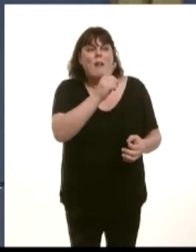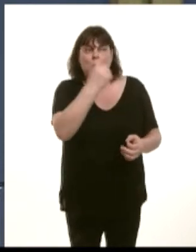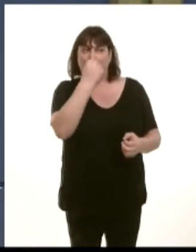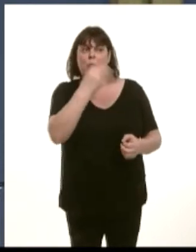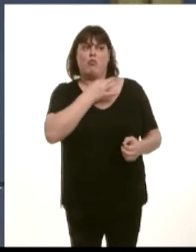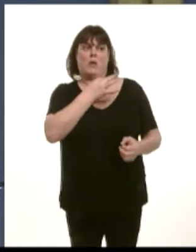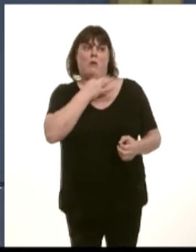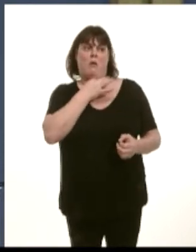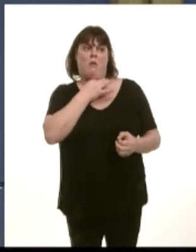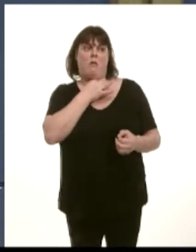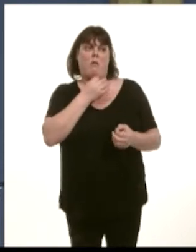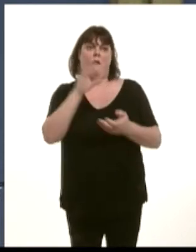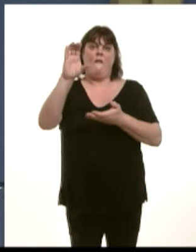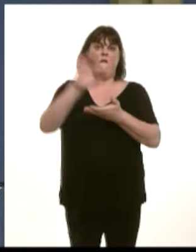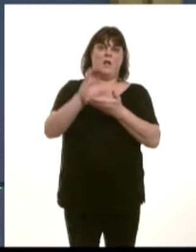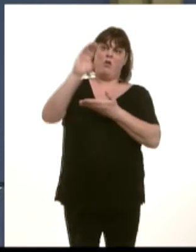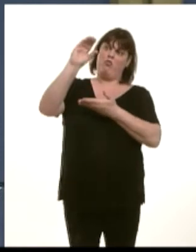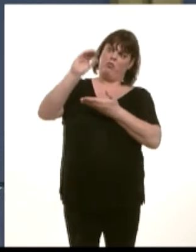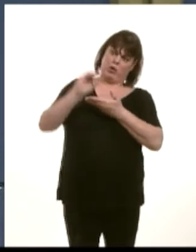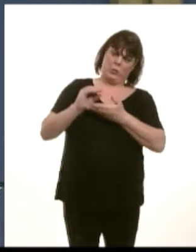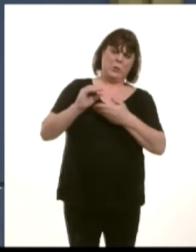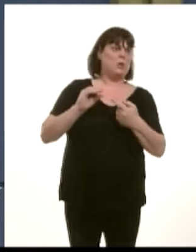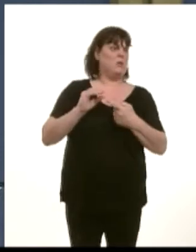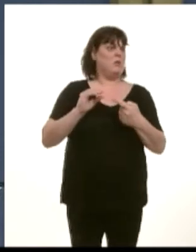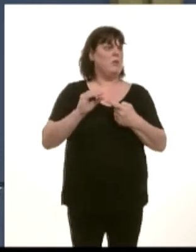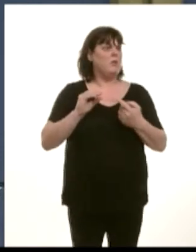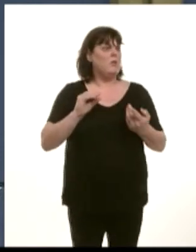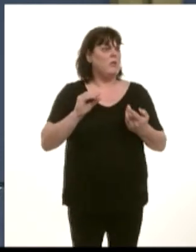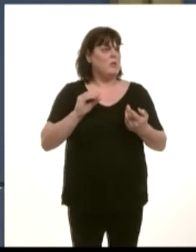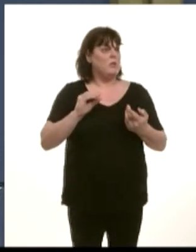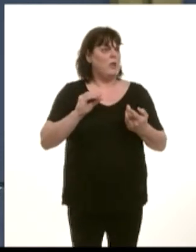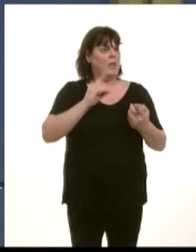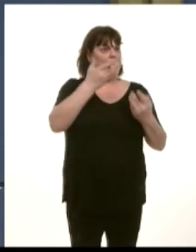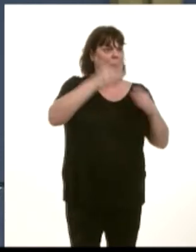be potentially reduced from the business planning that they did previously.